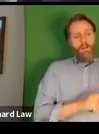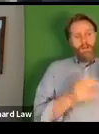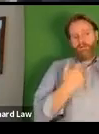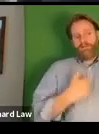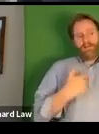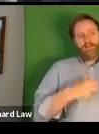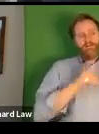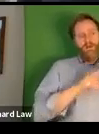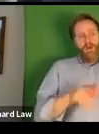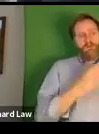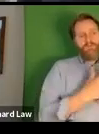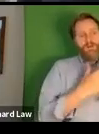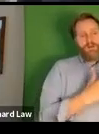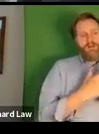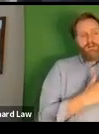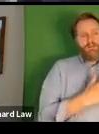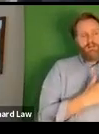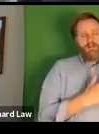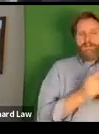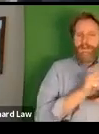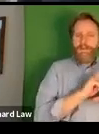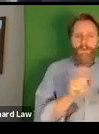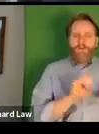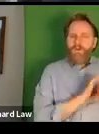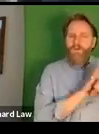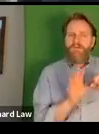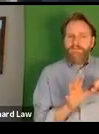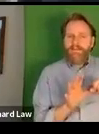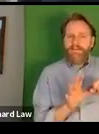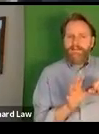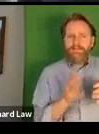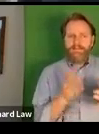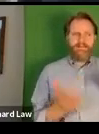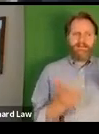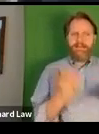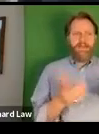trigger points etc if so I would view that as grossly unfair especially as